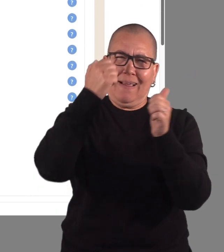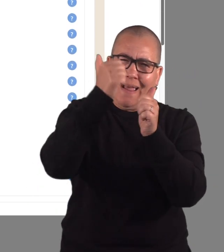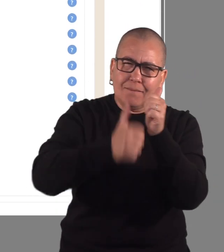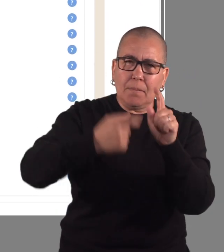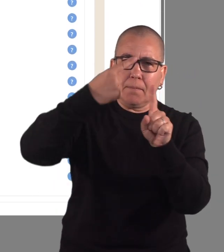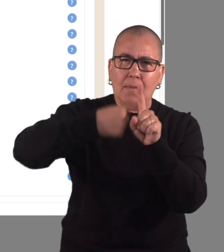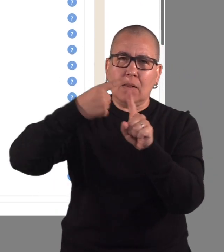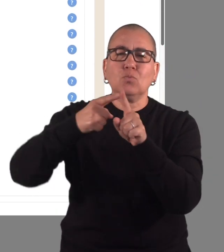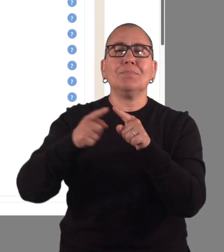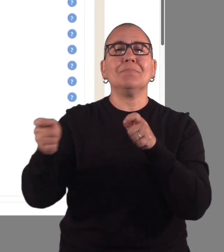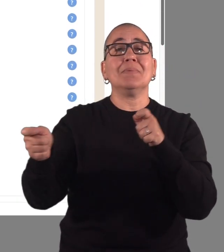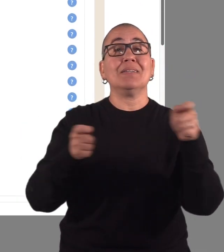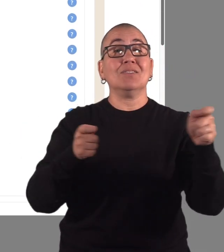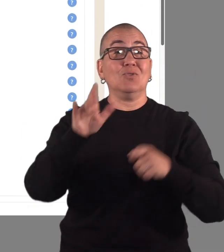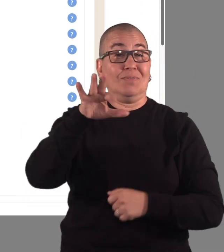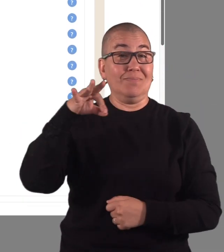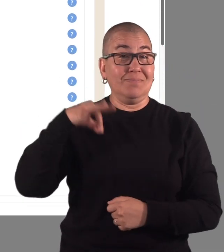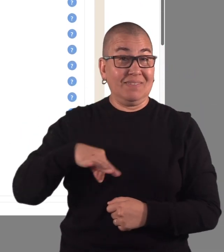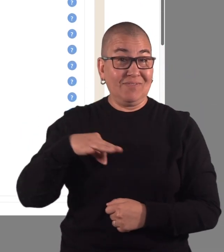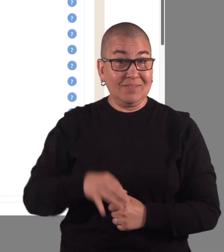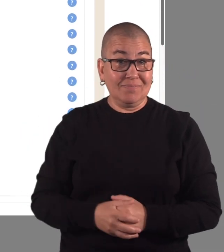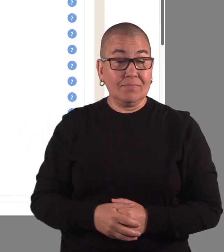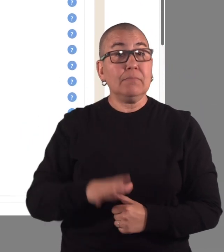to manage your benefits.